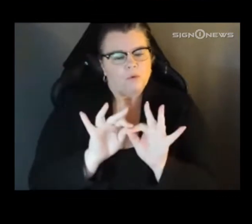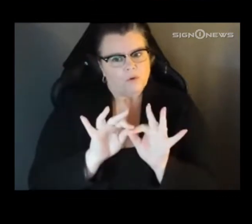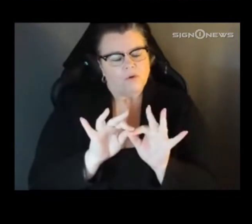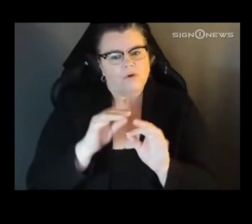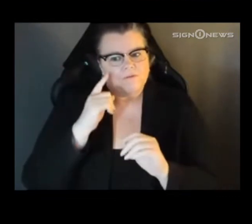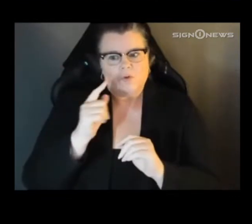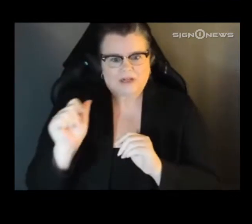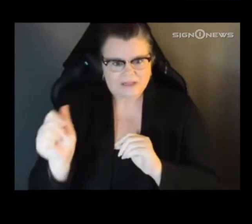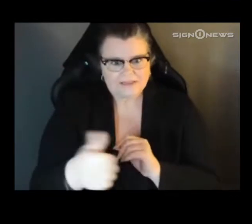Derek